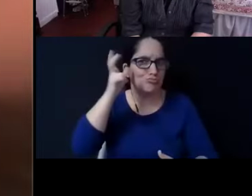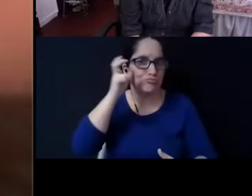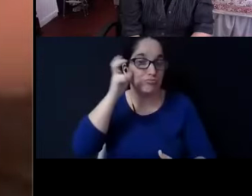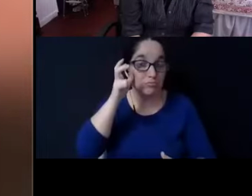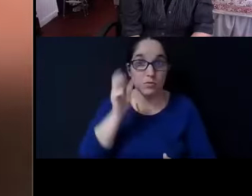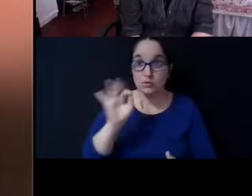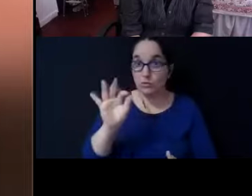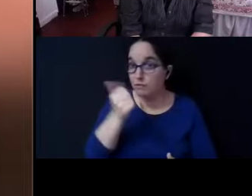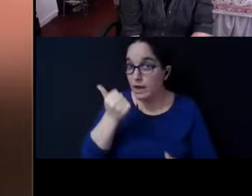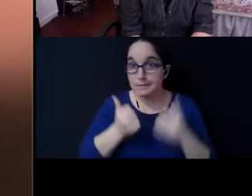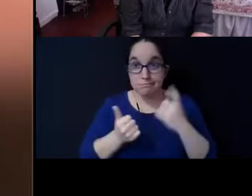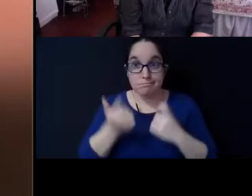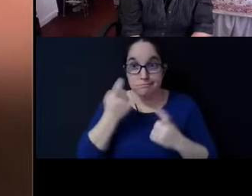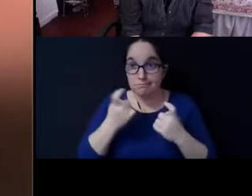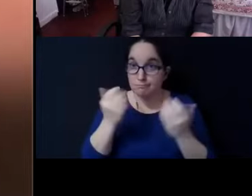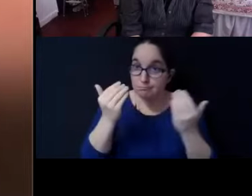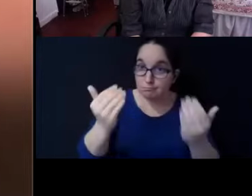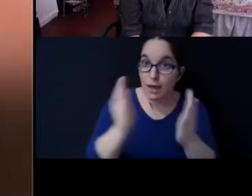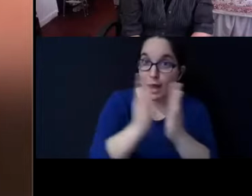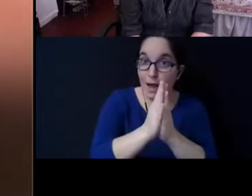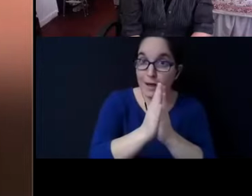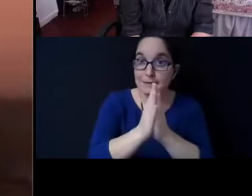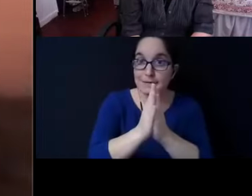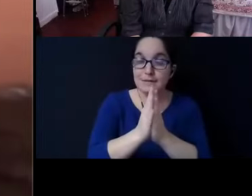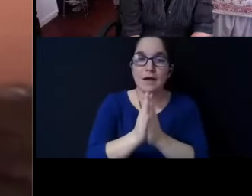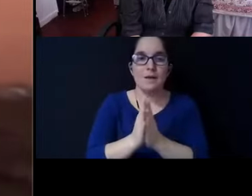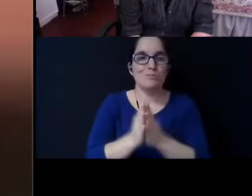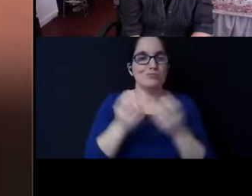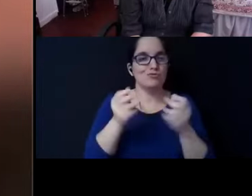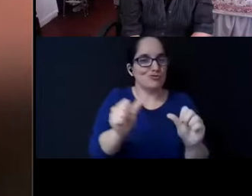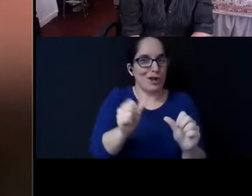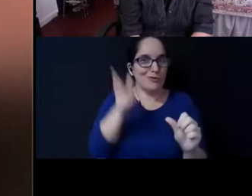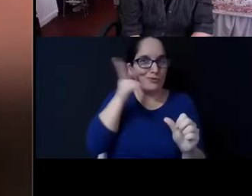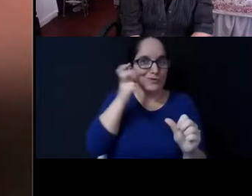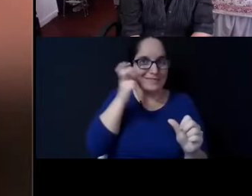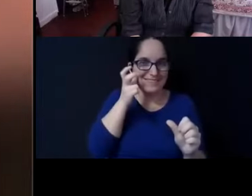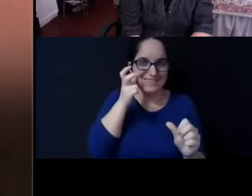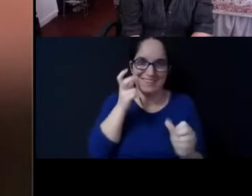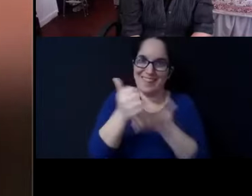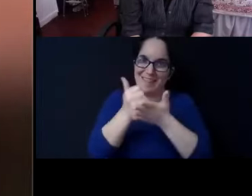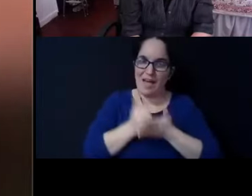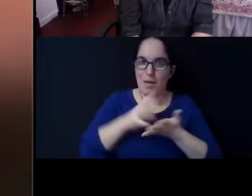ask questions, that's how we learn, you know. Sometimes, you just have to be quiet and listen.